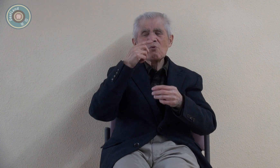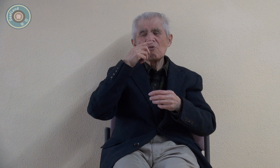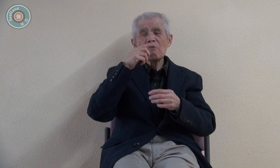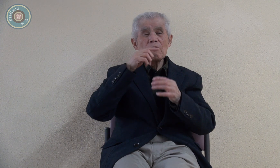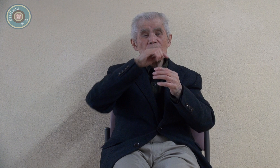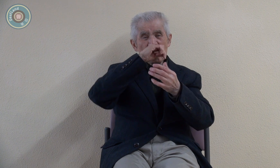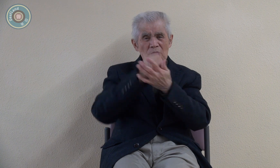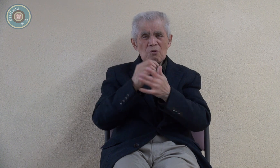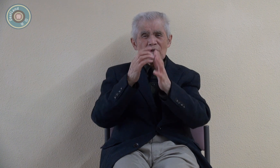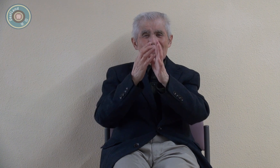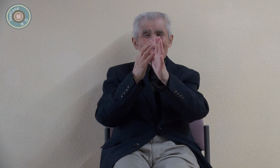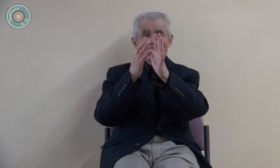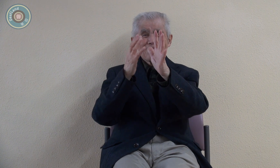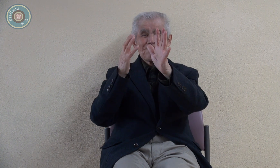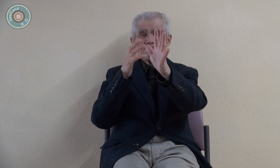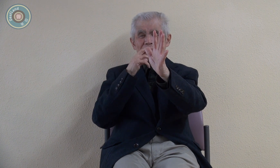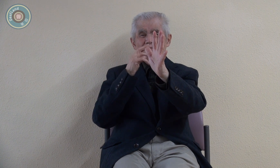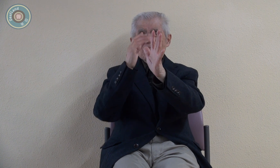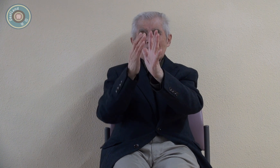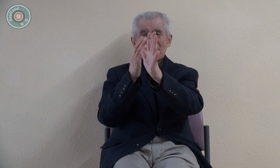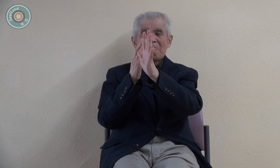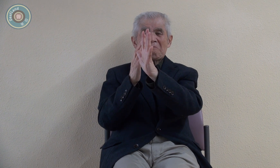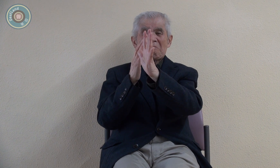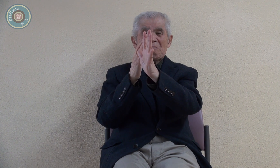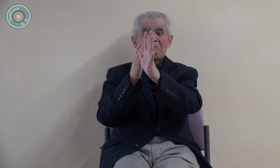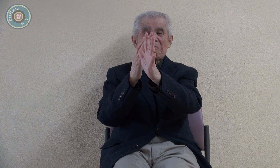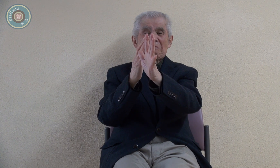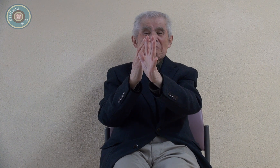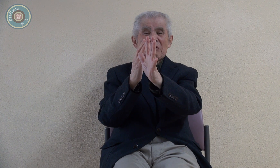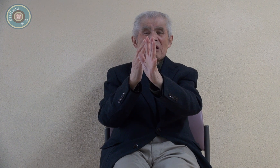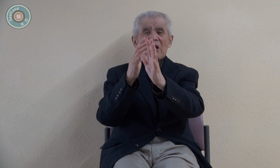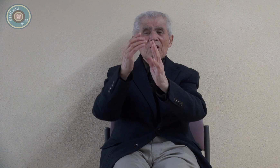We waited in a long line in front of the Red Cross Hospital